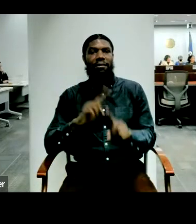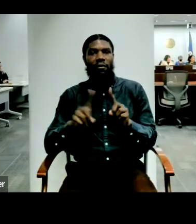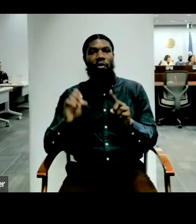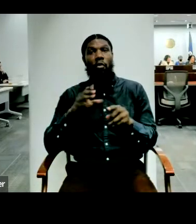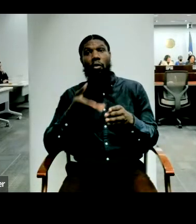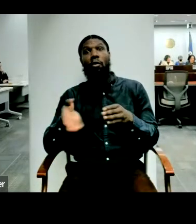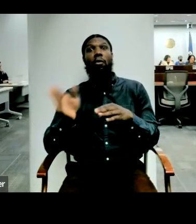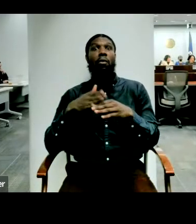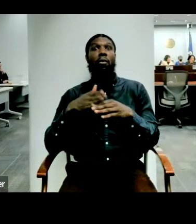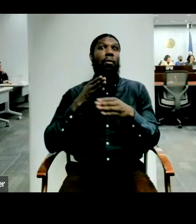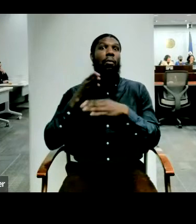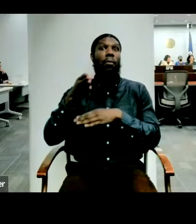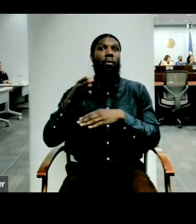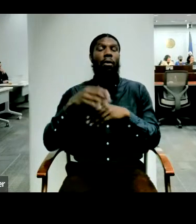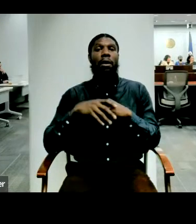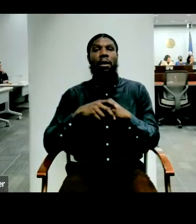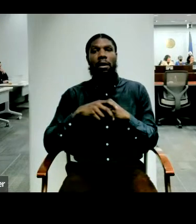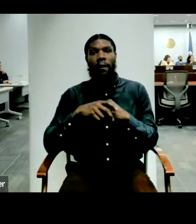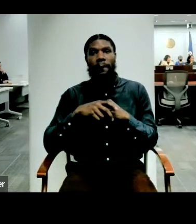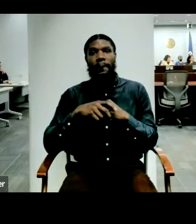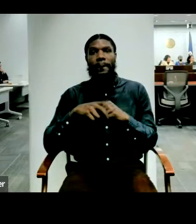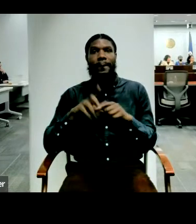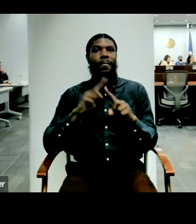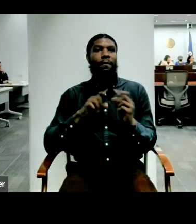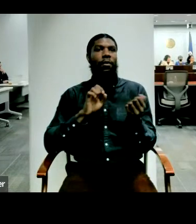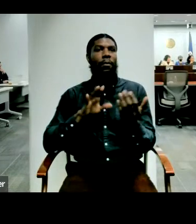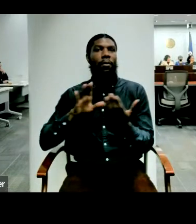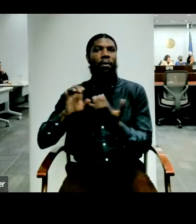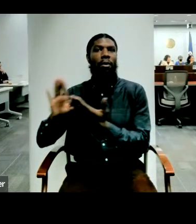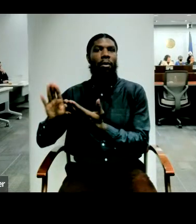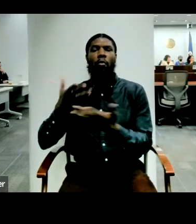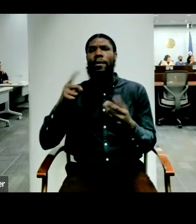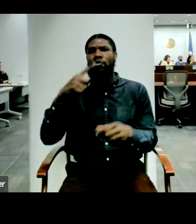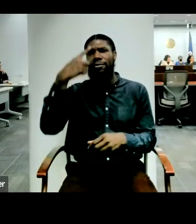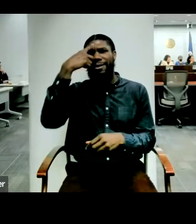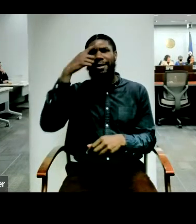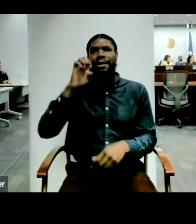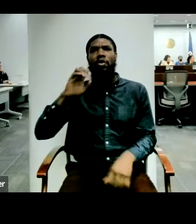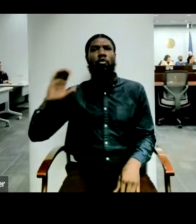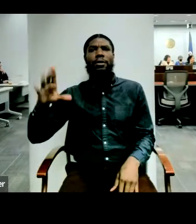different um approaches to that. What do you think that the EEOC most needs to be